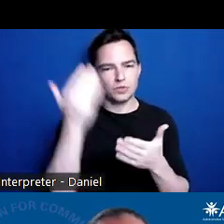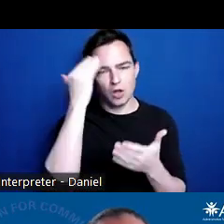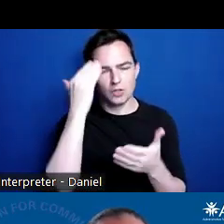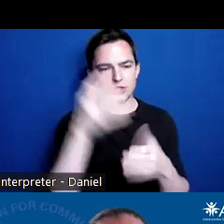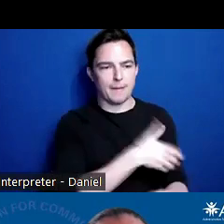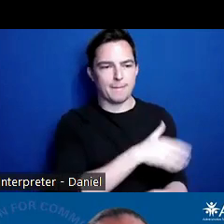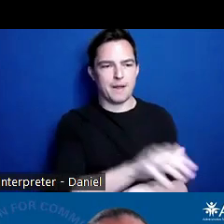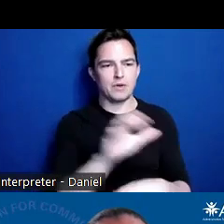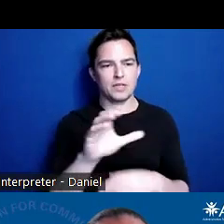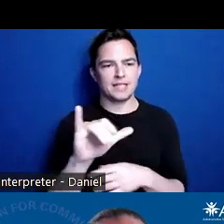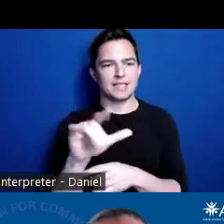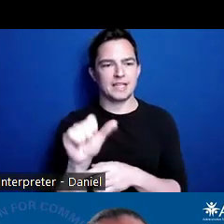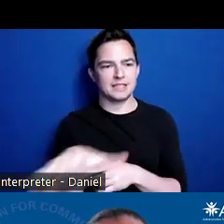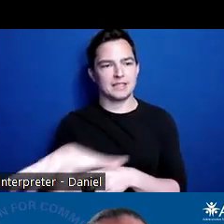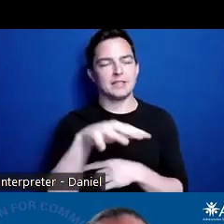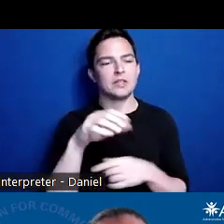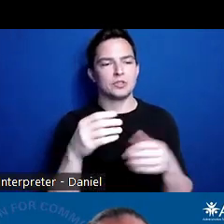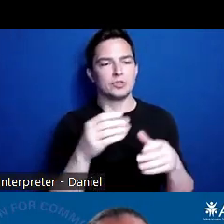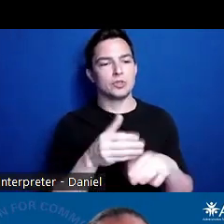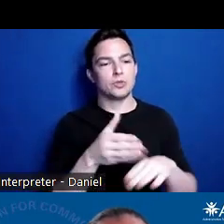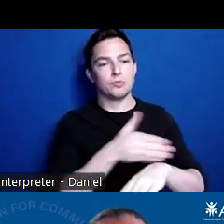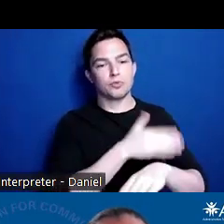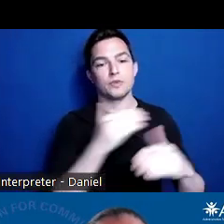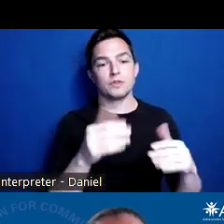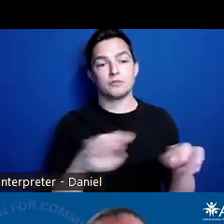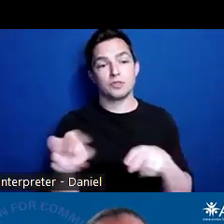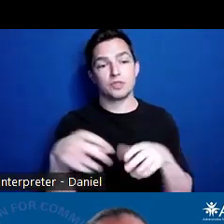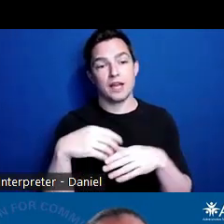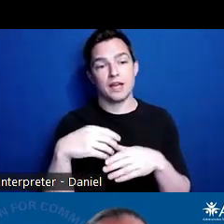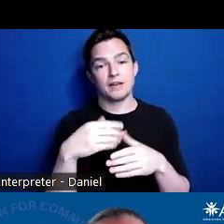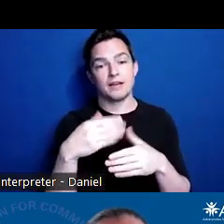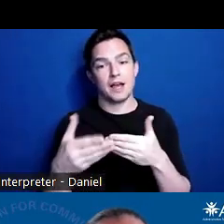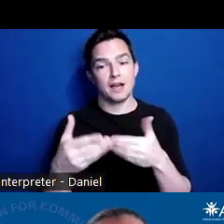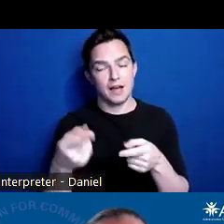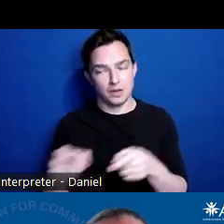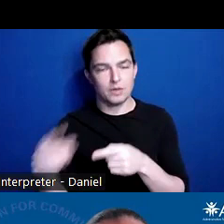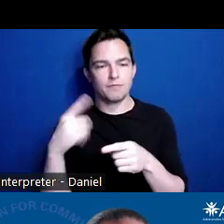CILs to improve transition outcomes of out-of-school youth from minority backgrounds.